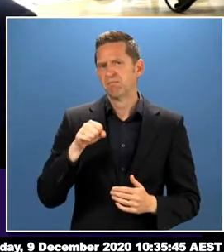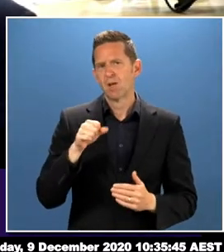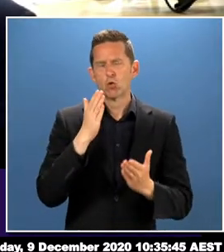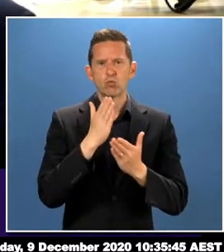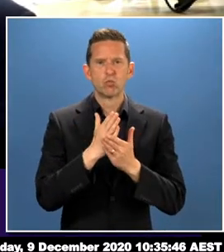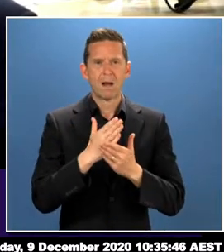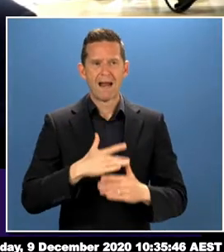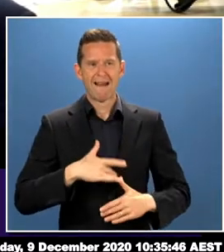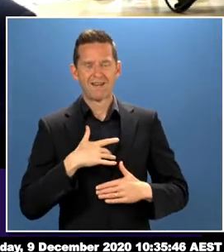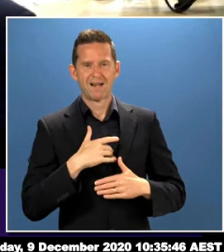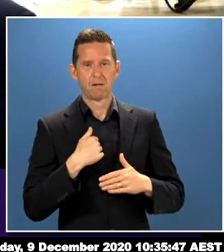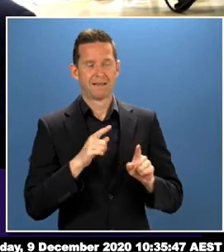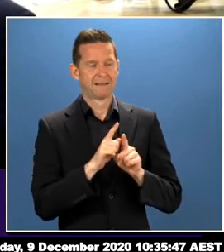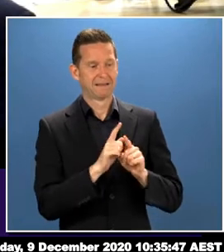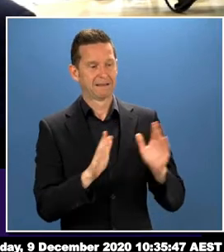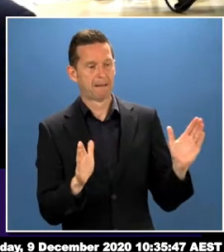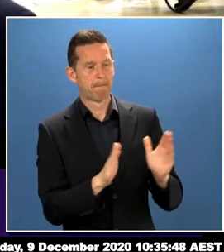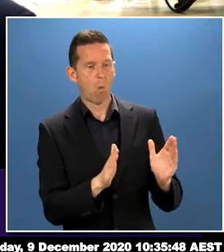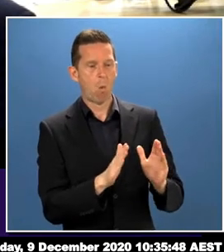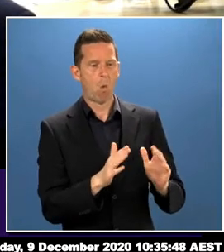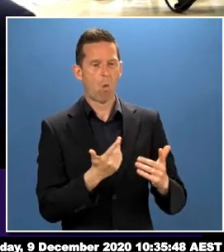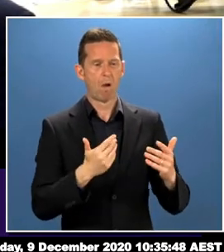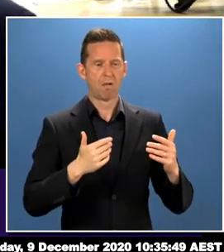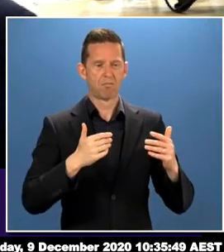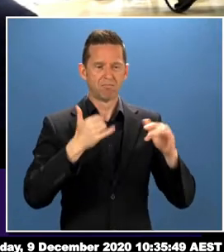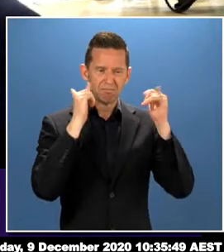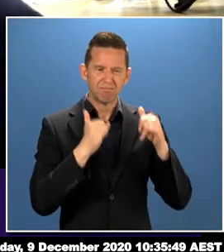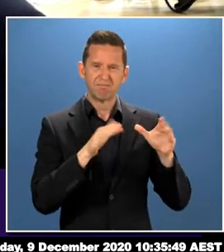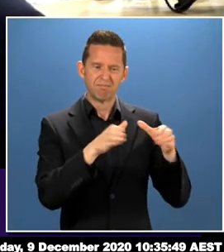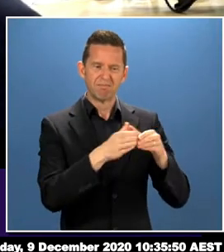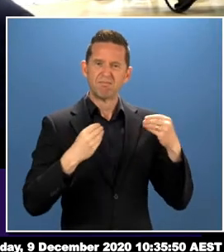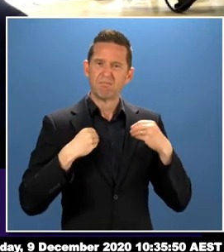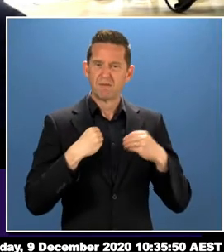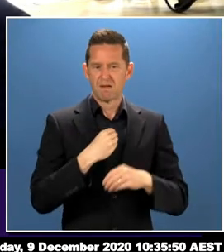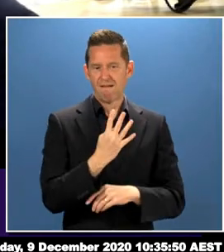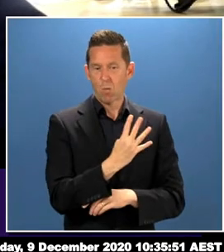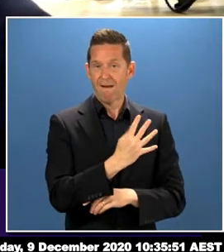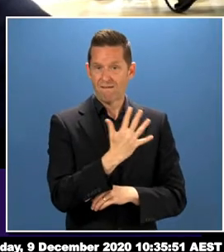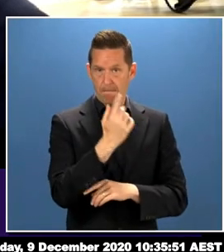small litigation firm with maybe 14 or 15 people to